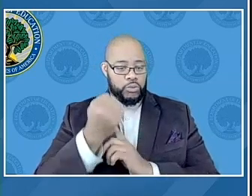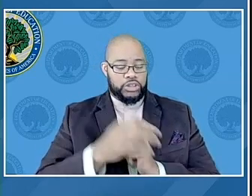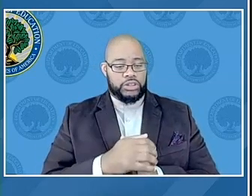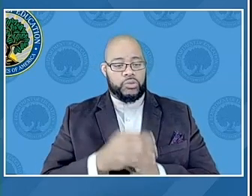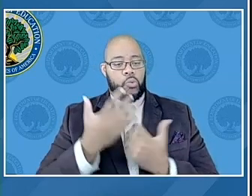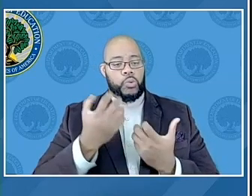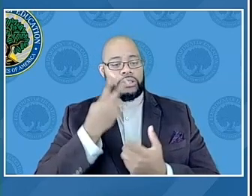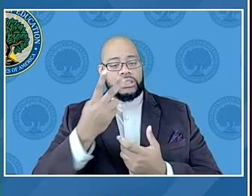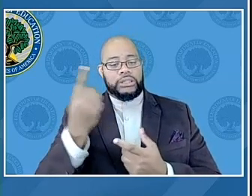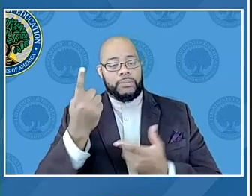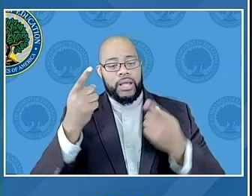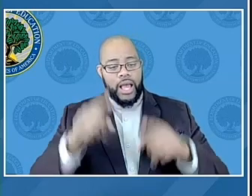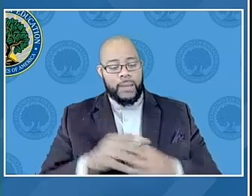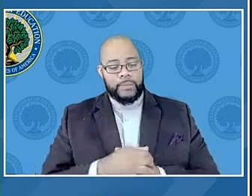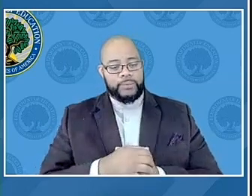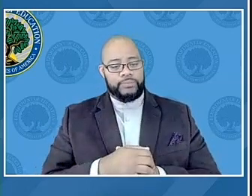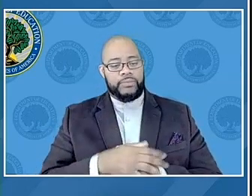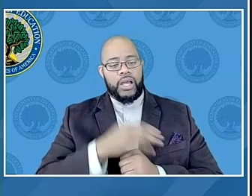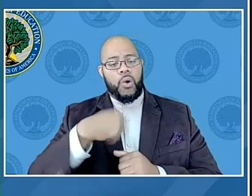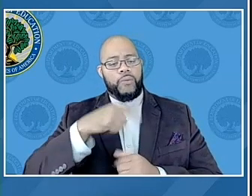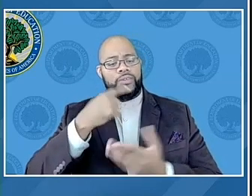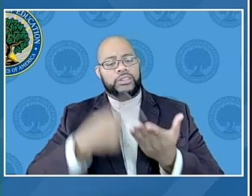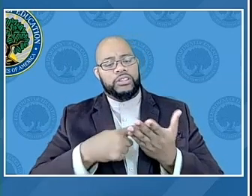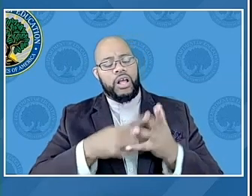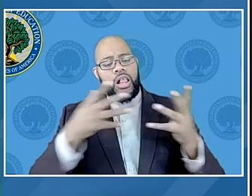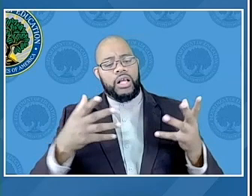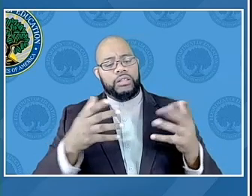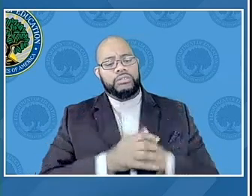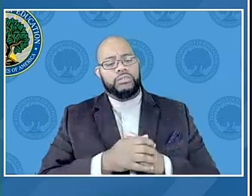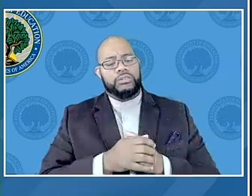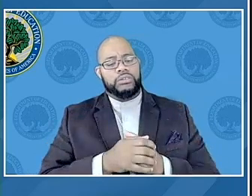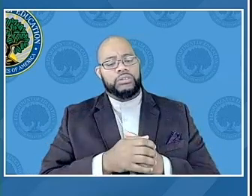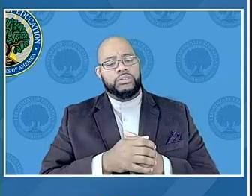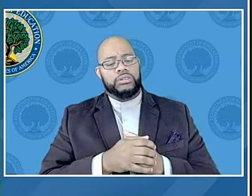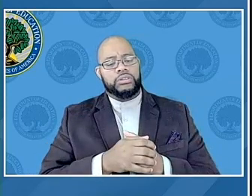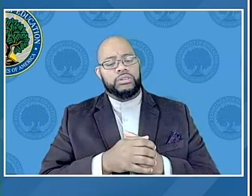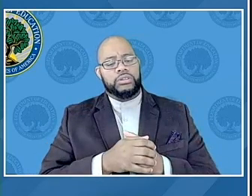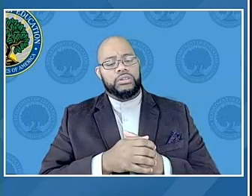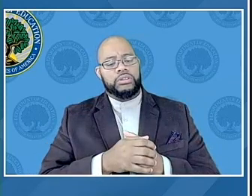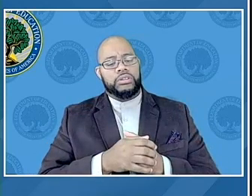happen. And we've talked a lot- you talked a lot today about automation of processes.